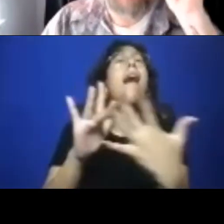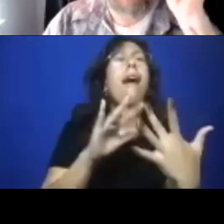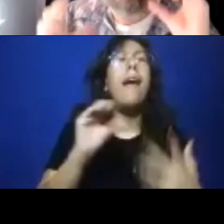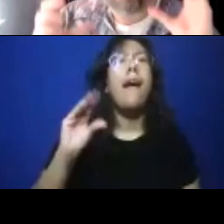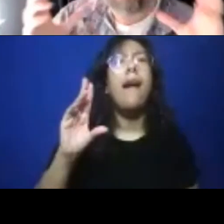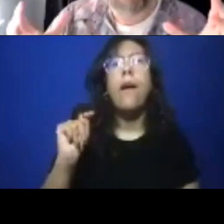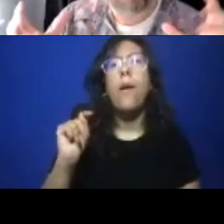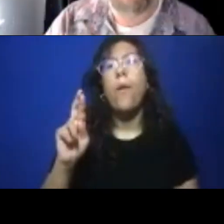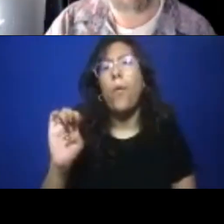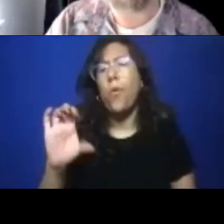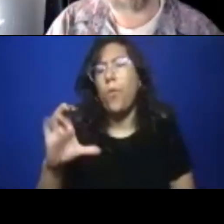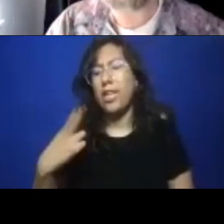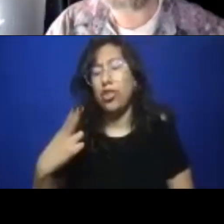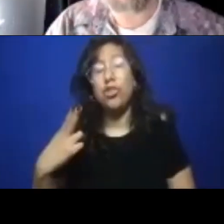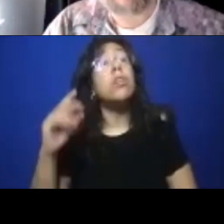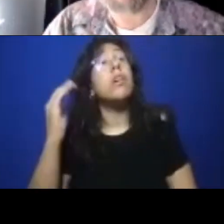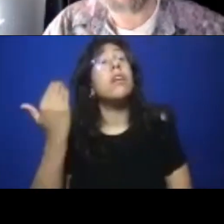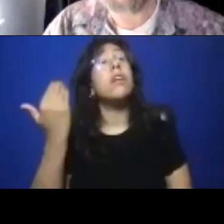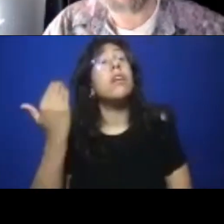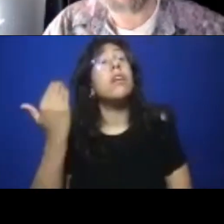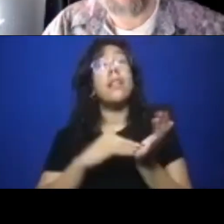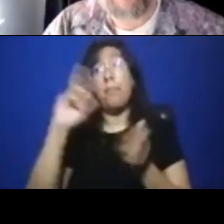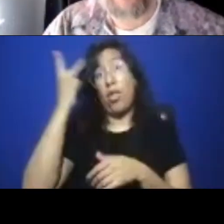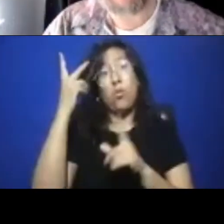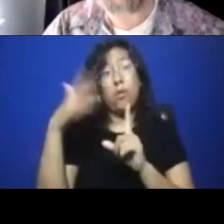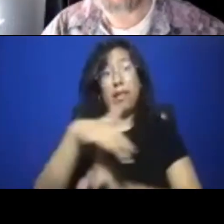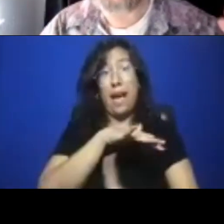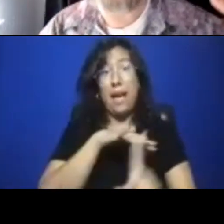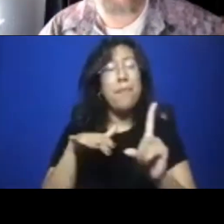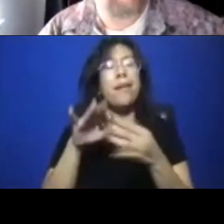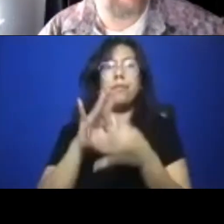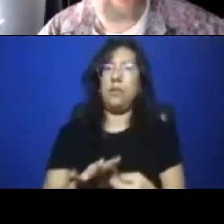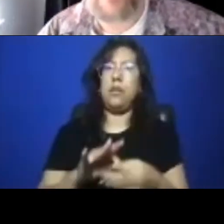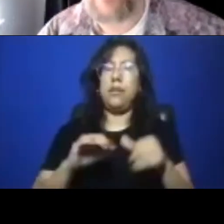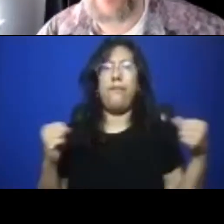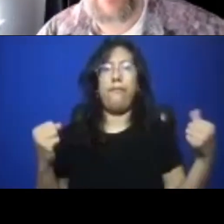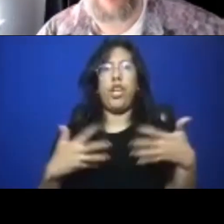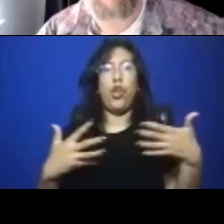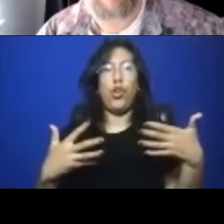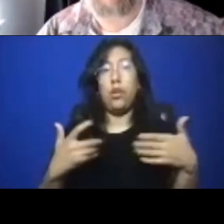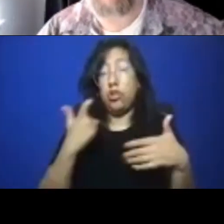And again, the political climate leads back to fear. So like that slide that I had on fear before